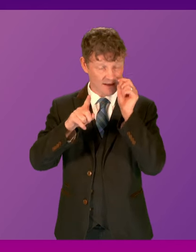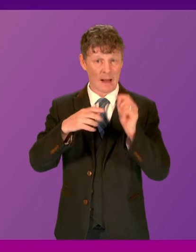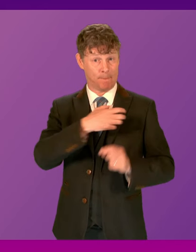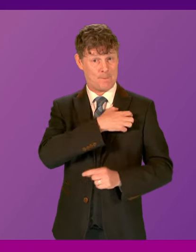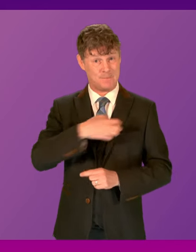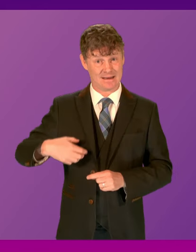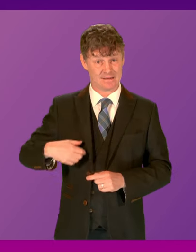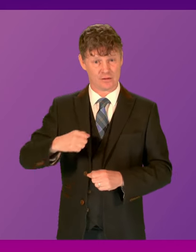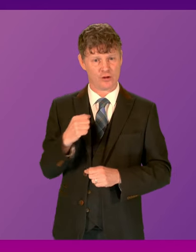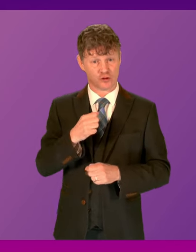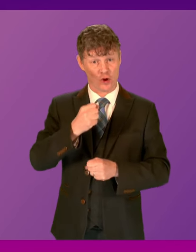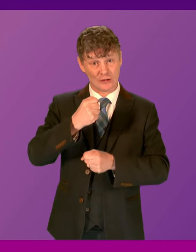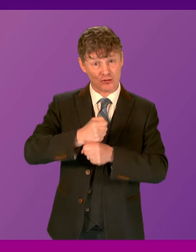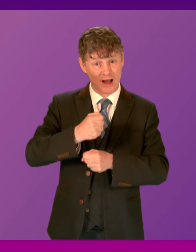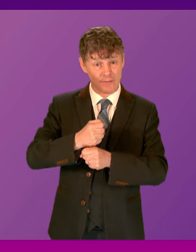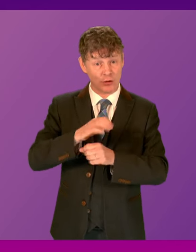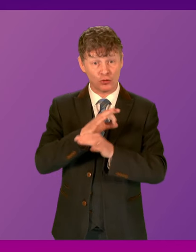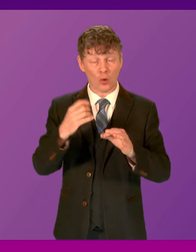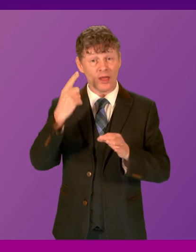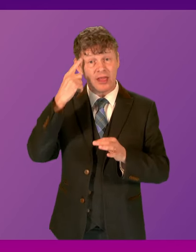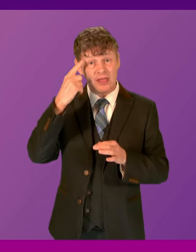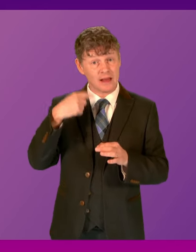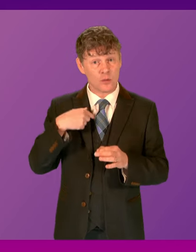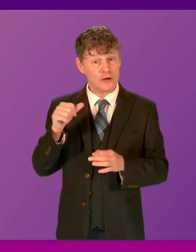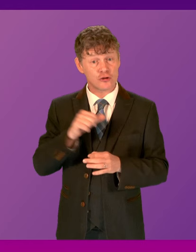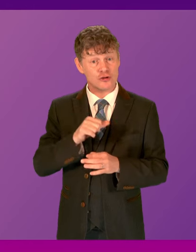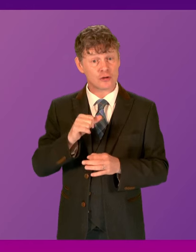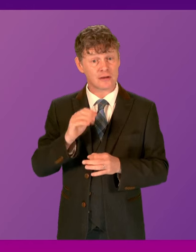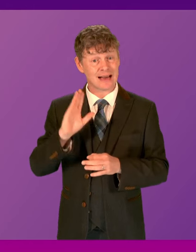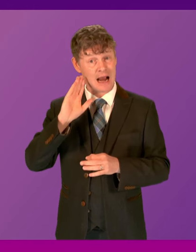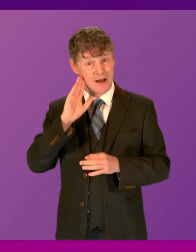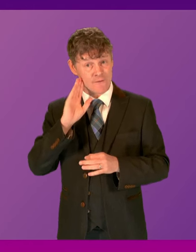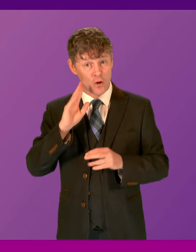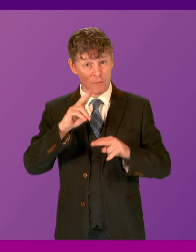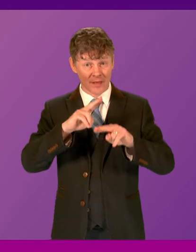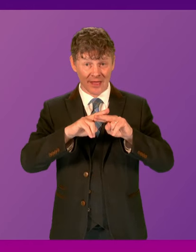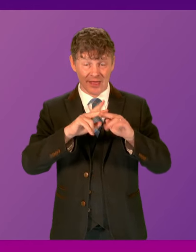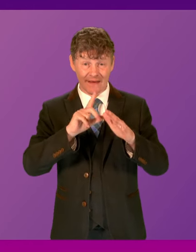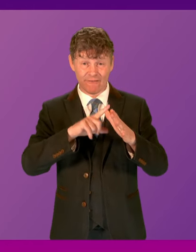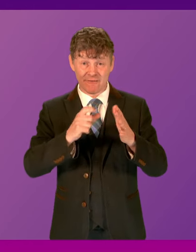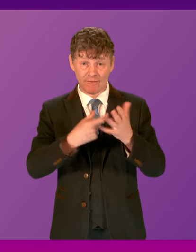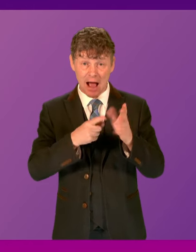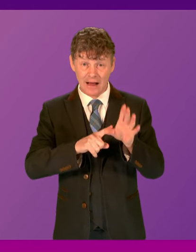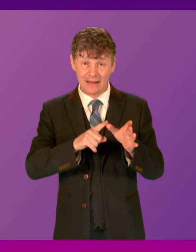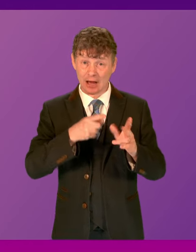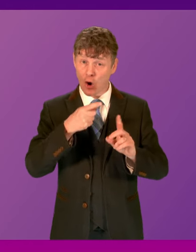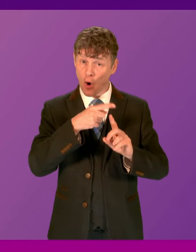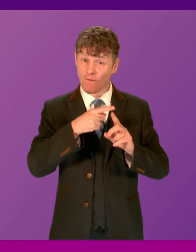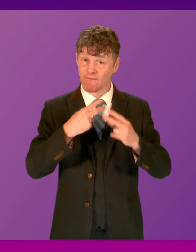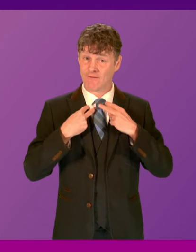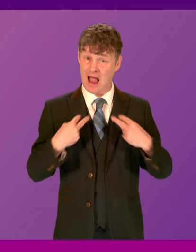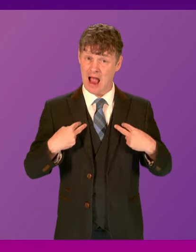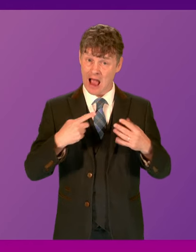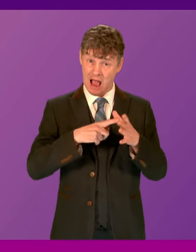Government do not think that we should be hearing from the Faculty of Advocates— Please continue, Mr Ross. Let us hear Mr Ross. It was the Minister for Social Care, Mental Wellbeing and Sport, Maree Todd, who said that.